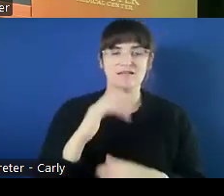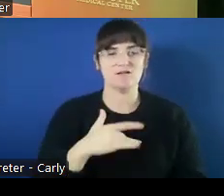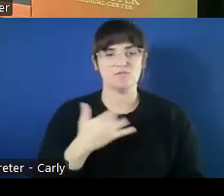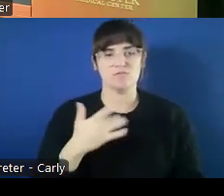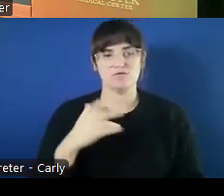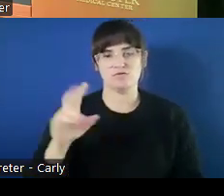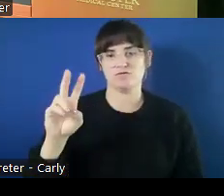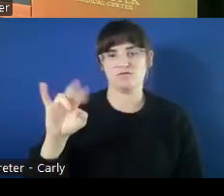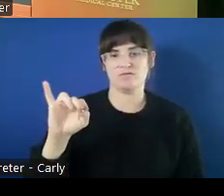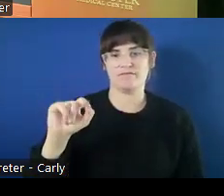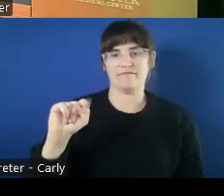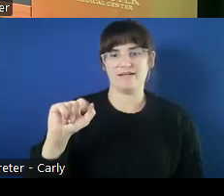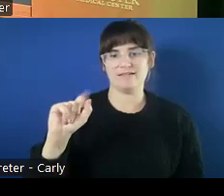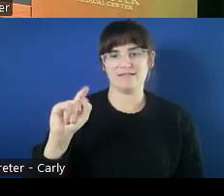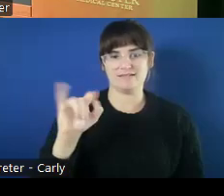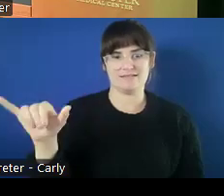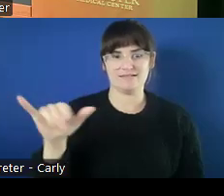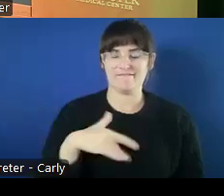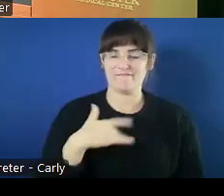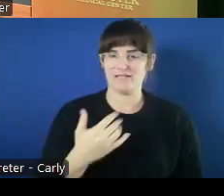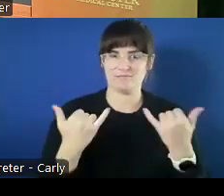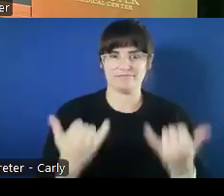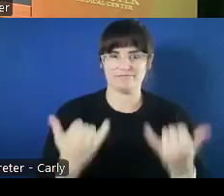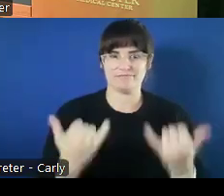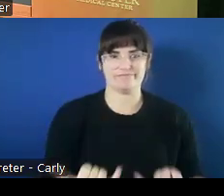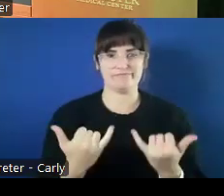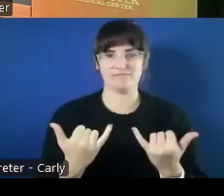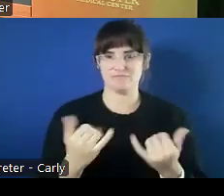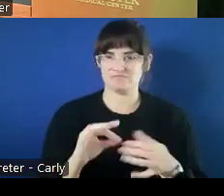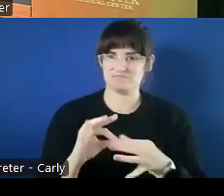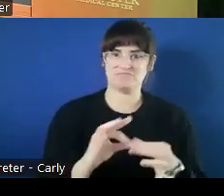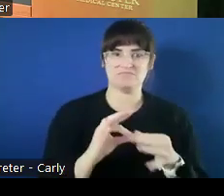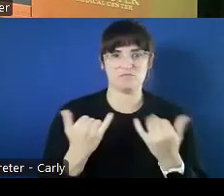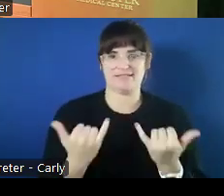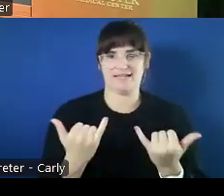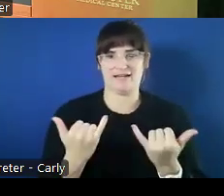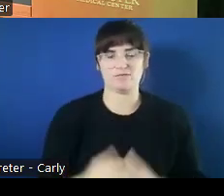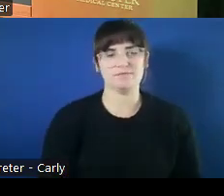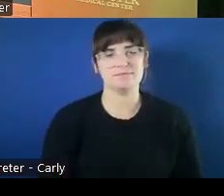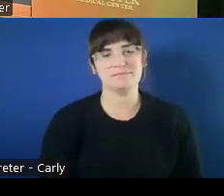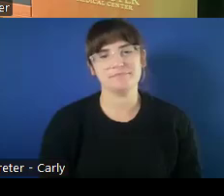of this feeling of connectedness to the present so positive feelings in the present and just like